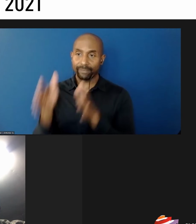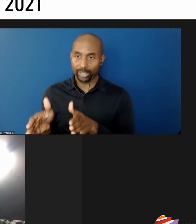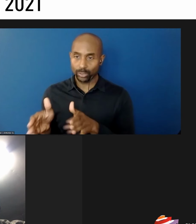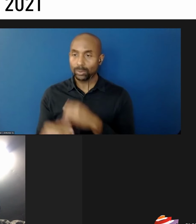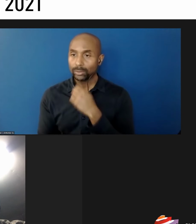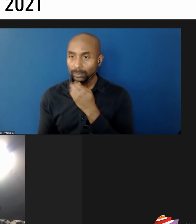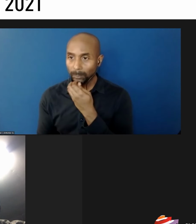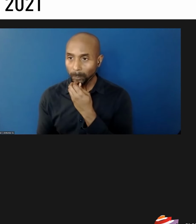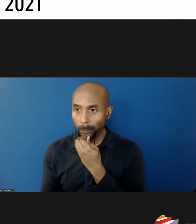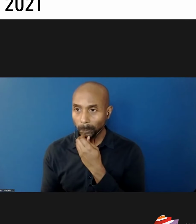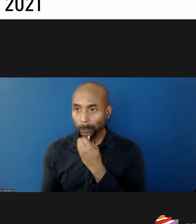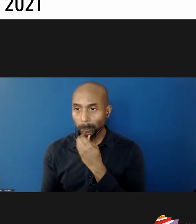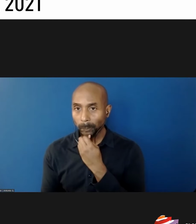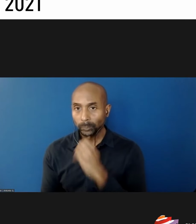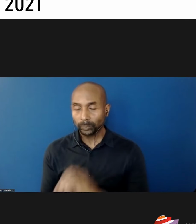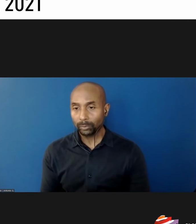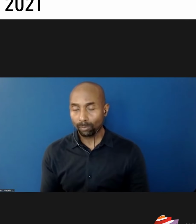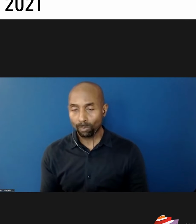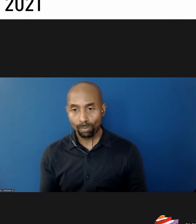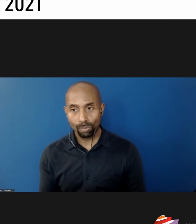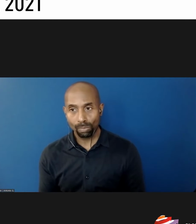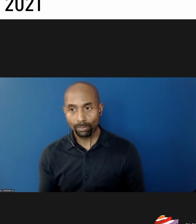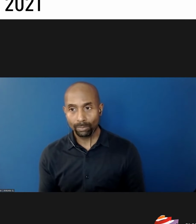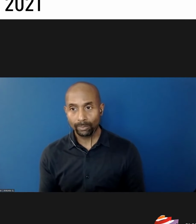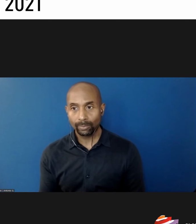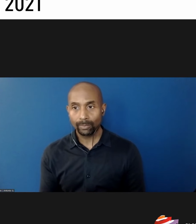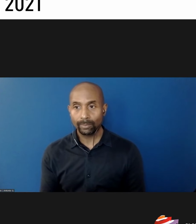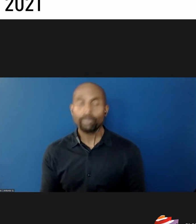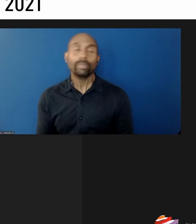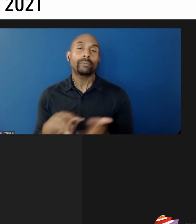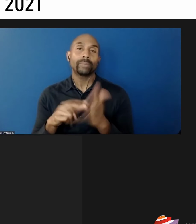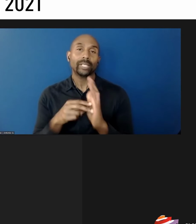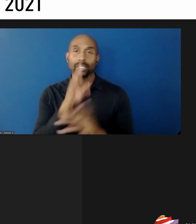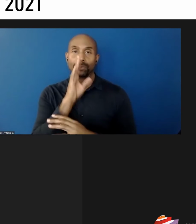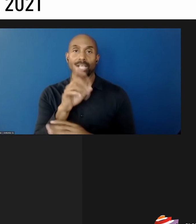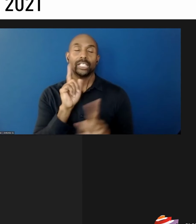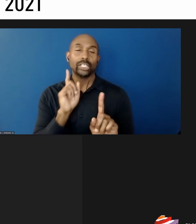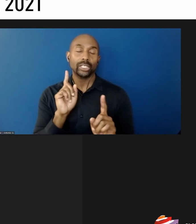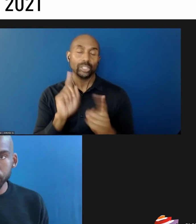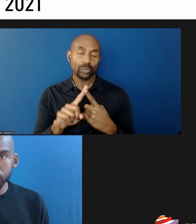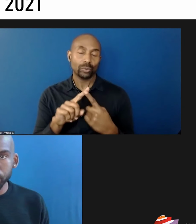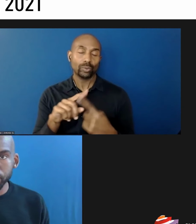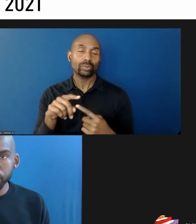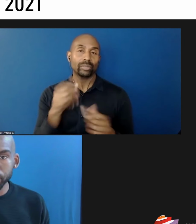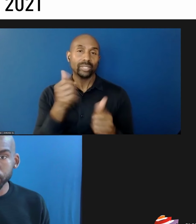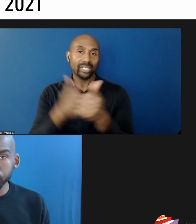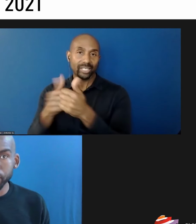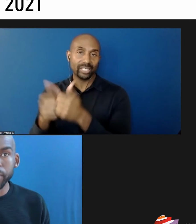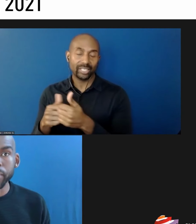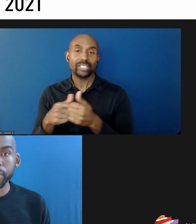these questions with the panelists themselves. Because we are at the top of the hour and